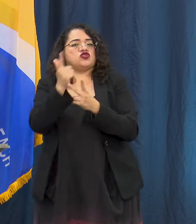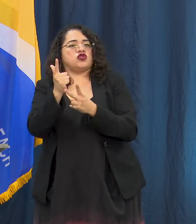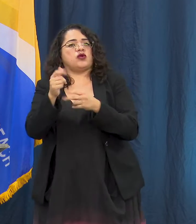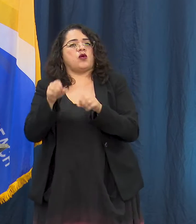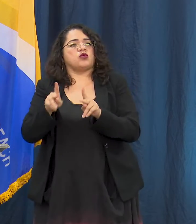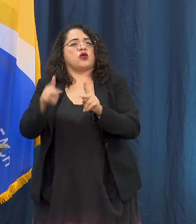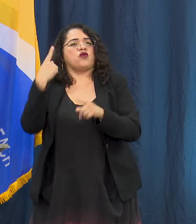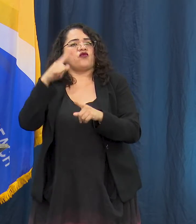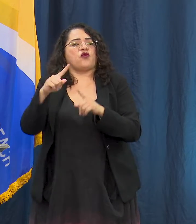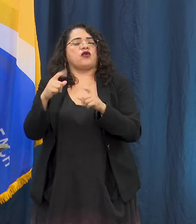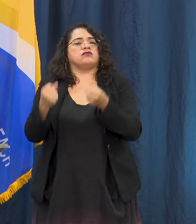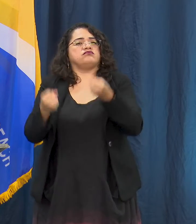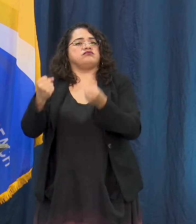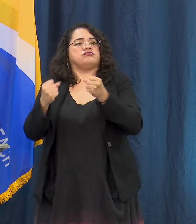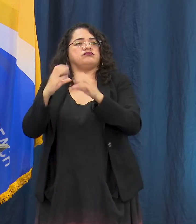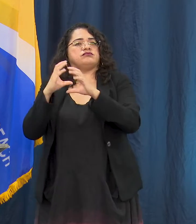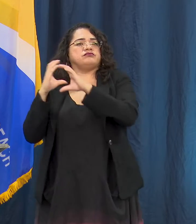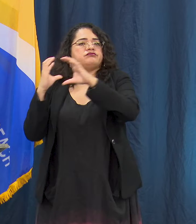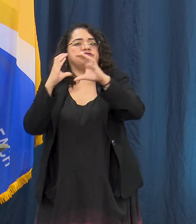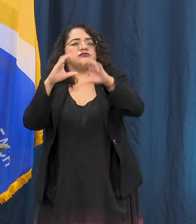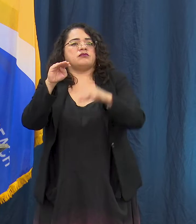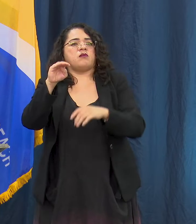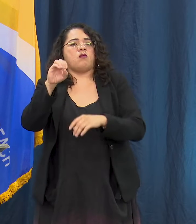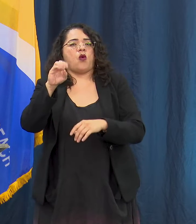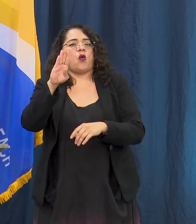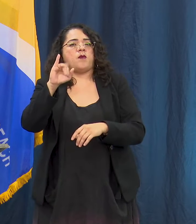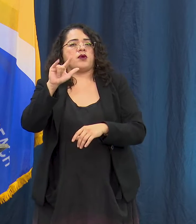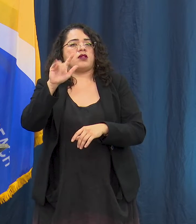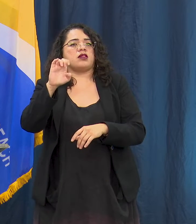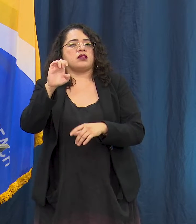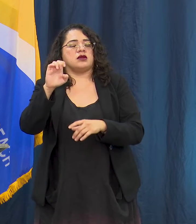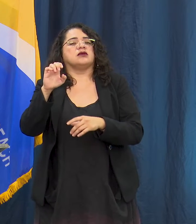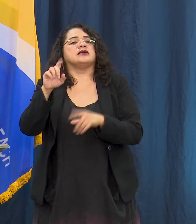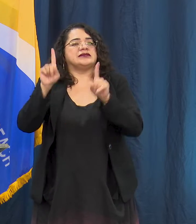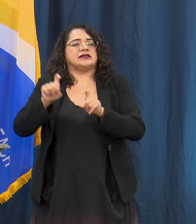services. This free service is reserved for residents who are home-bound due to